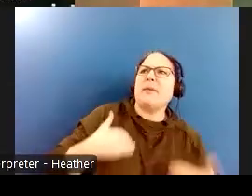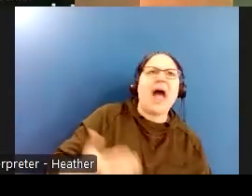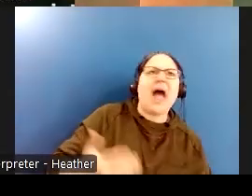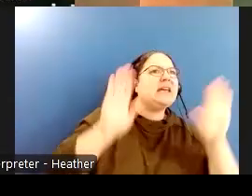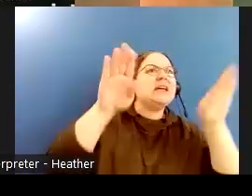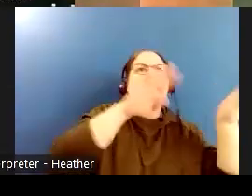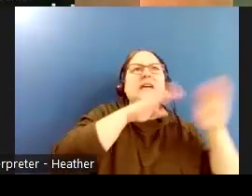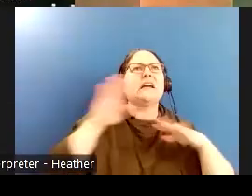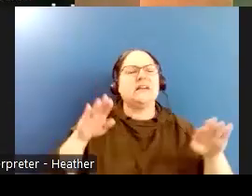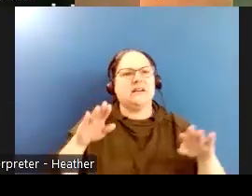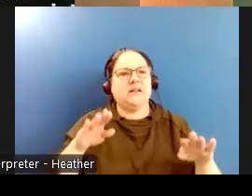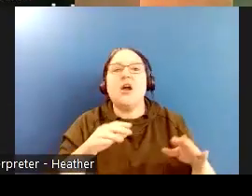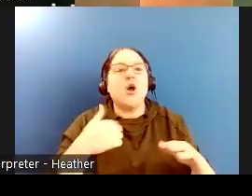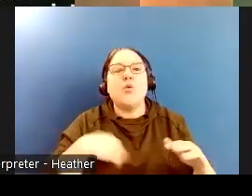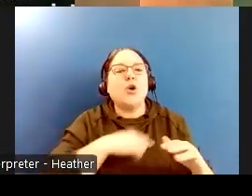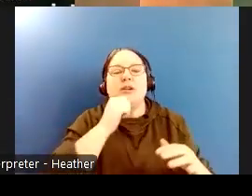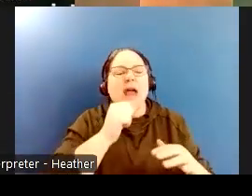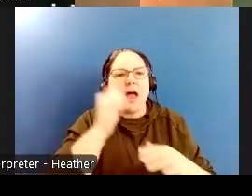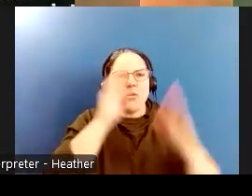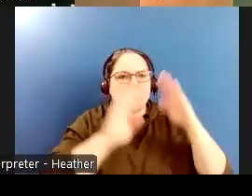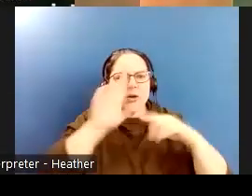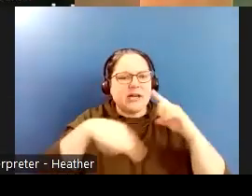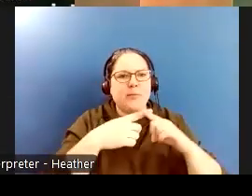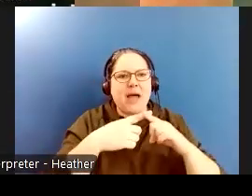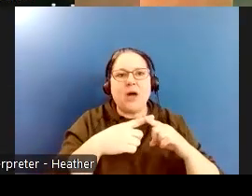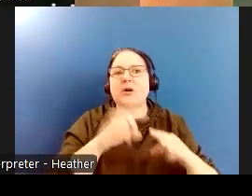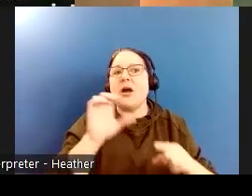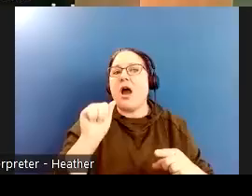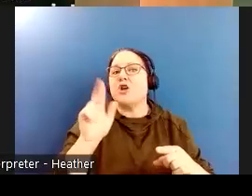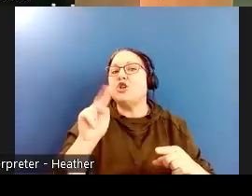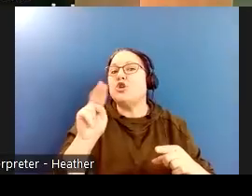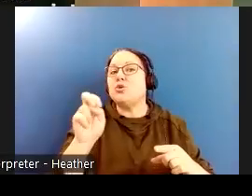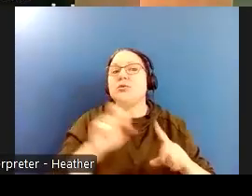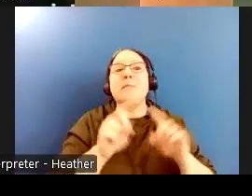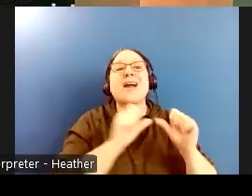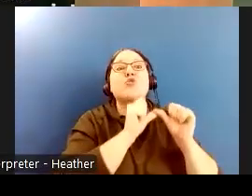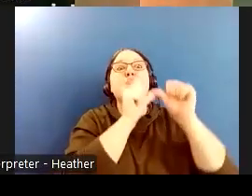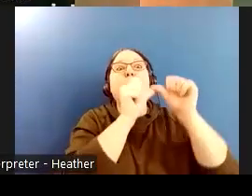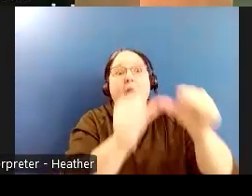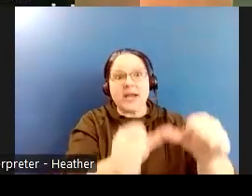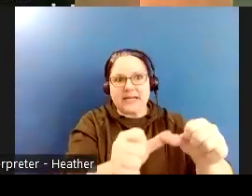not acute inflammation, but chronic inflammation. Um, so yeah, if you're diagnosed with a pneumonia